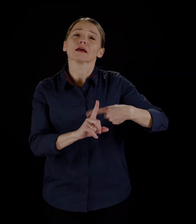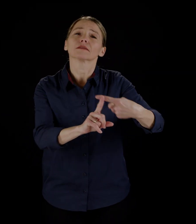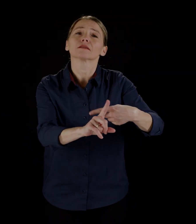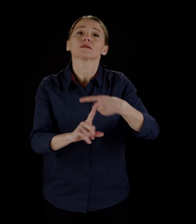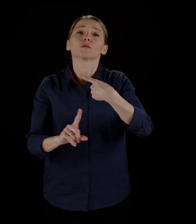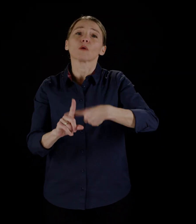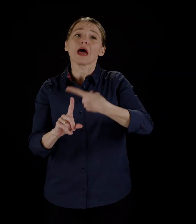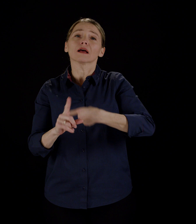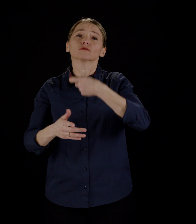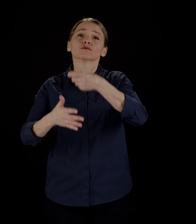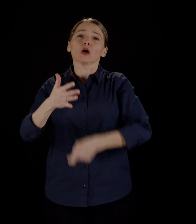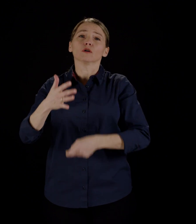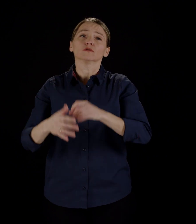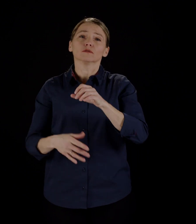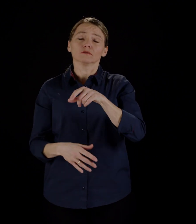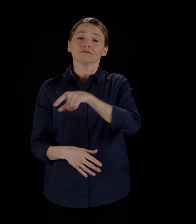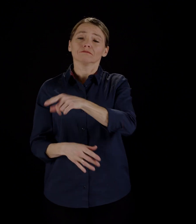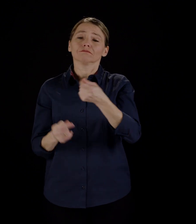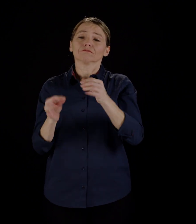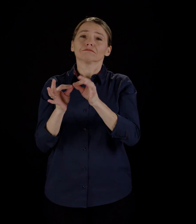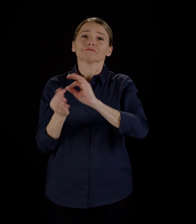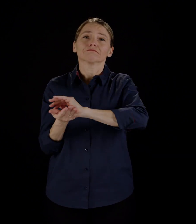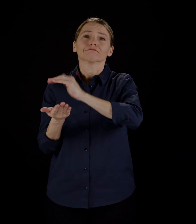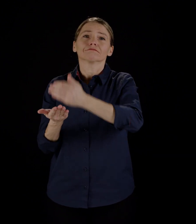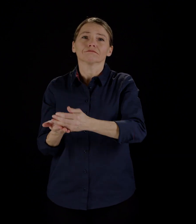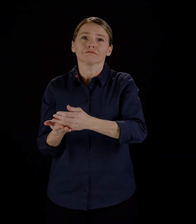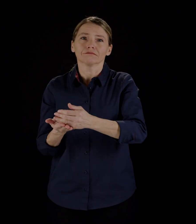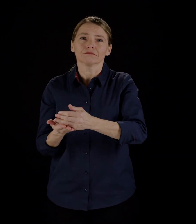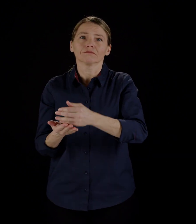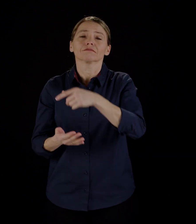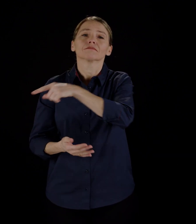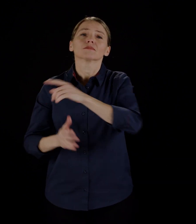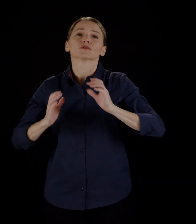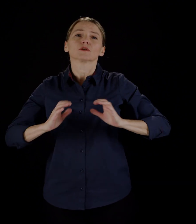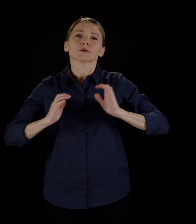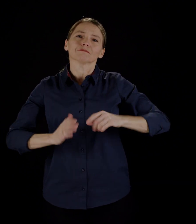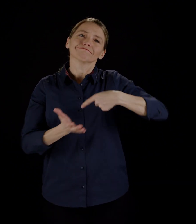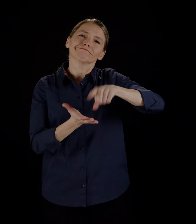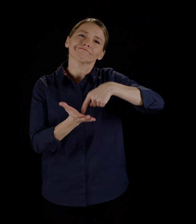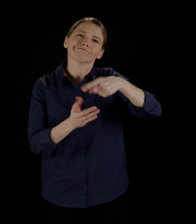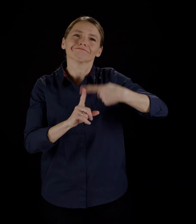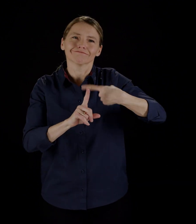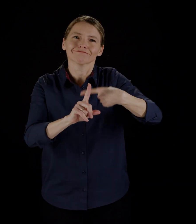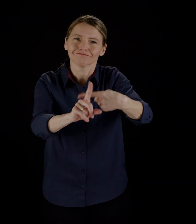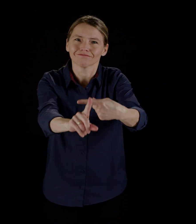A Monthly Rental Charge is the amount of money that a customer pays each month toward rental